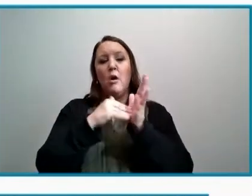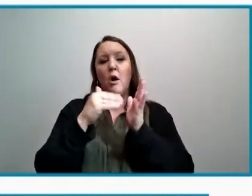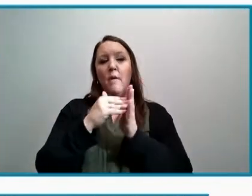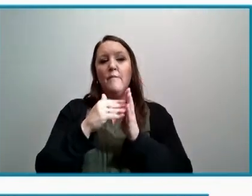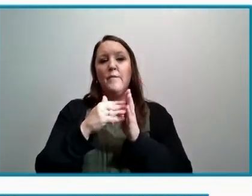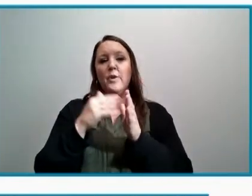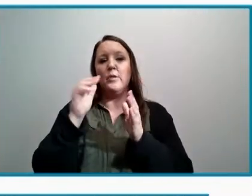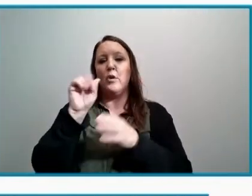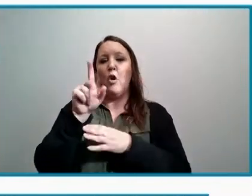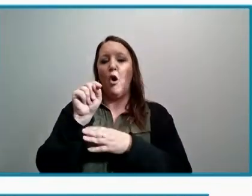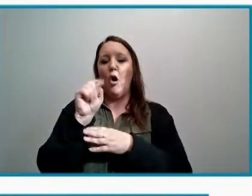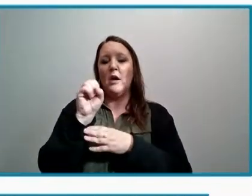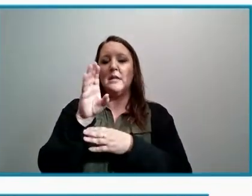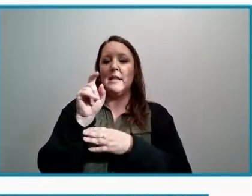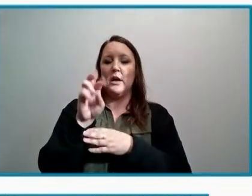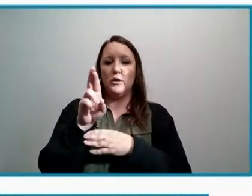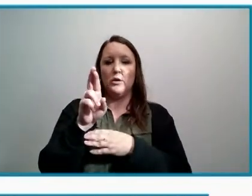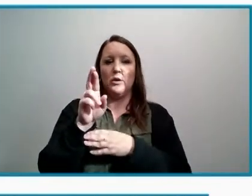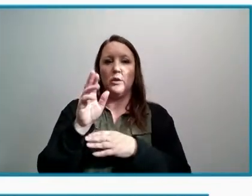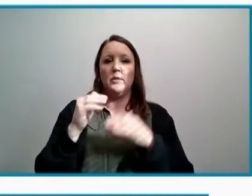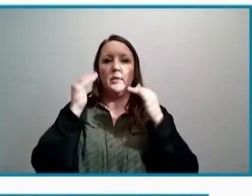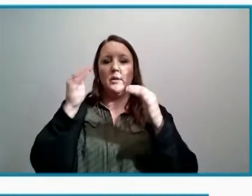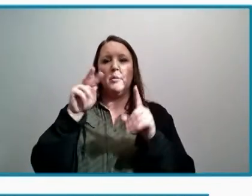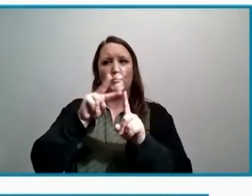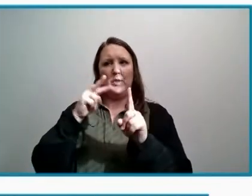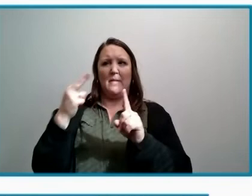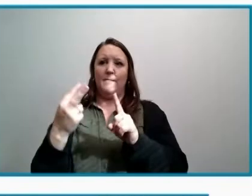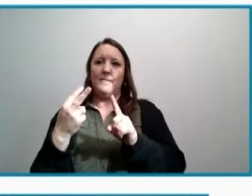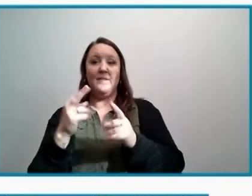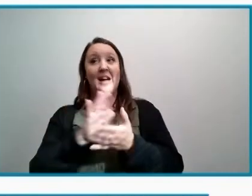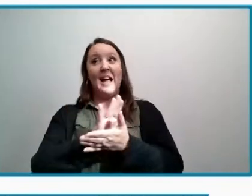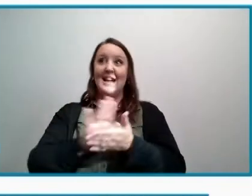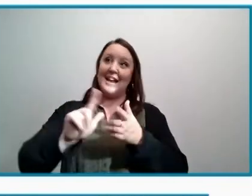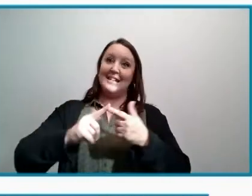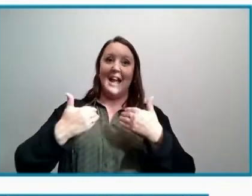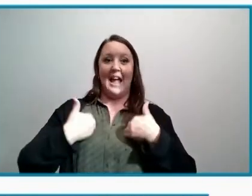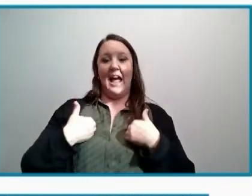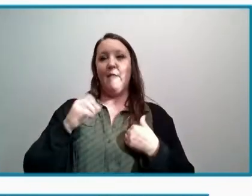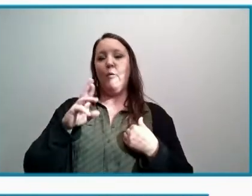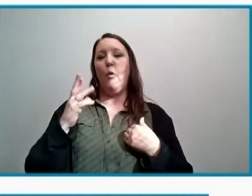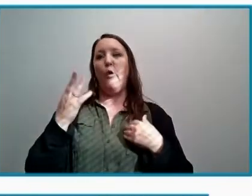it's perceived as a nice-to-have or just a hobby. However,